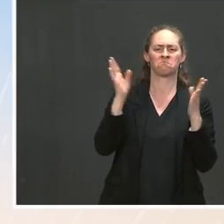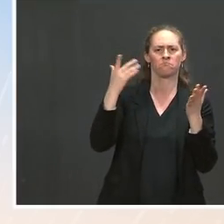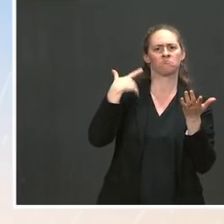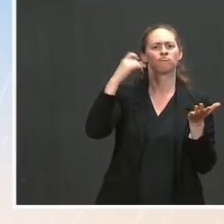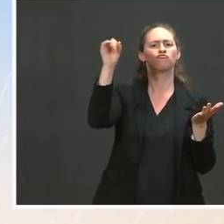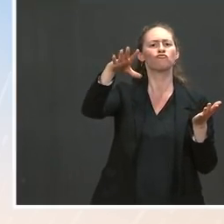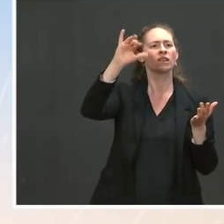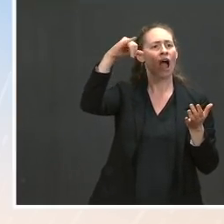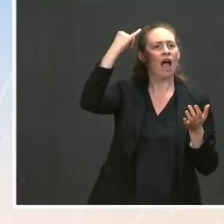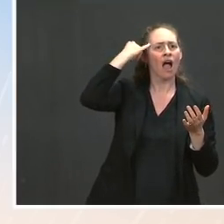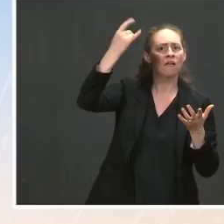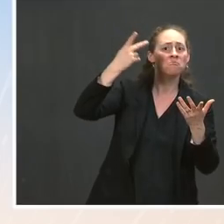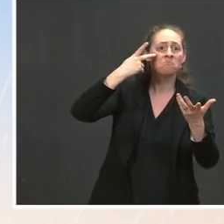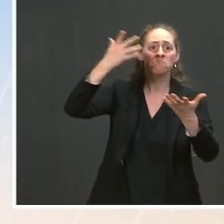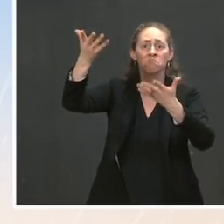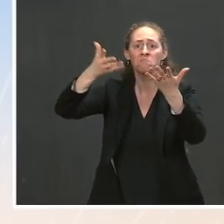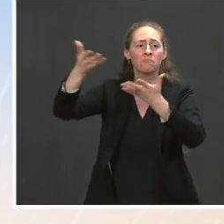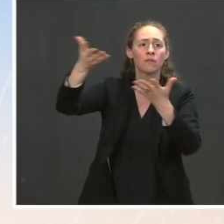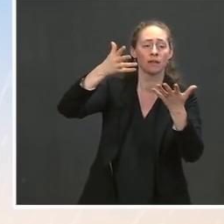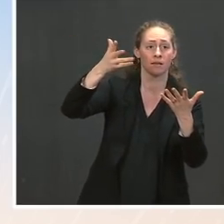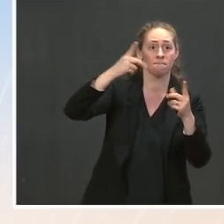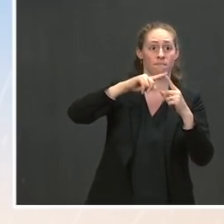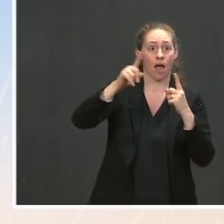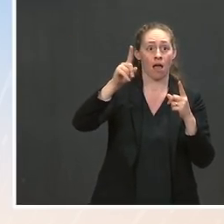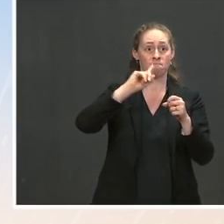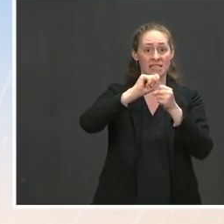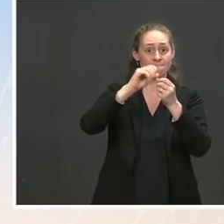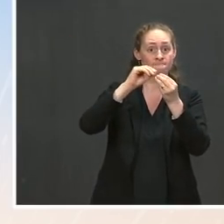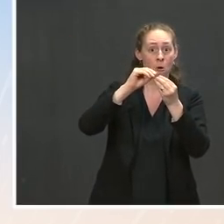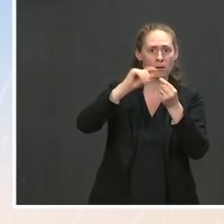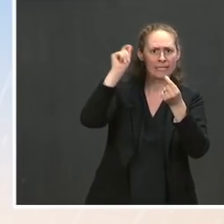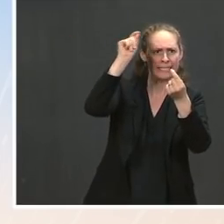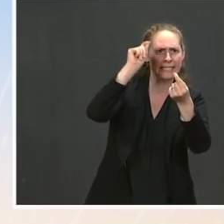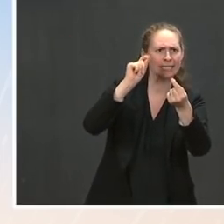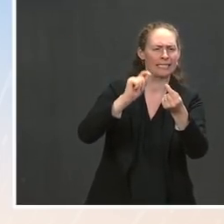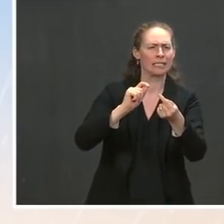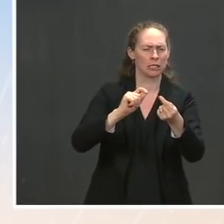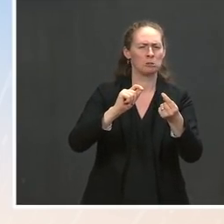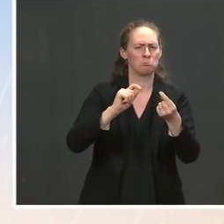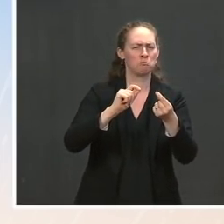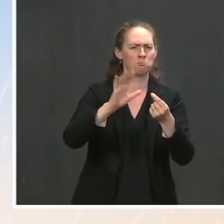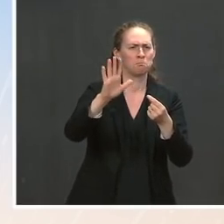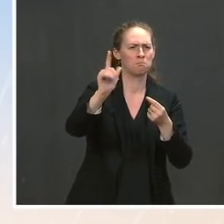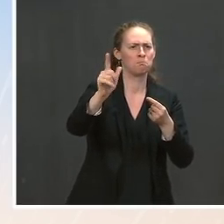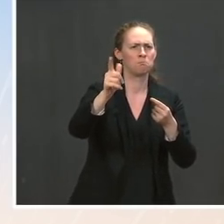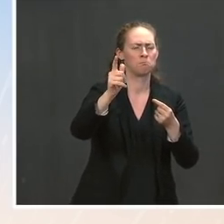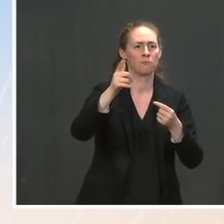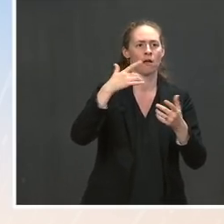I expect we'll have some more on our Climate Summit soon, which would be the next summit-type of international engagement,